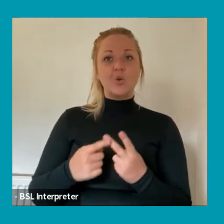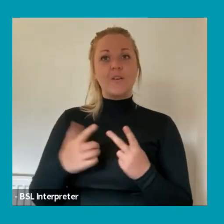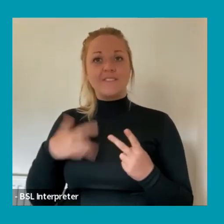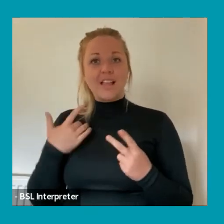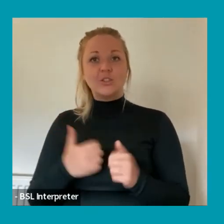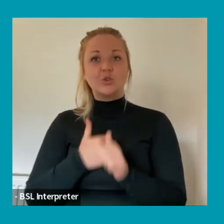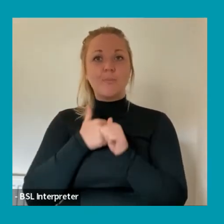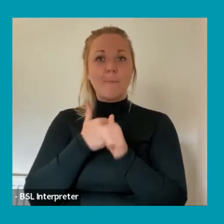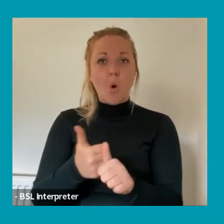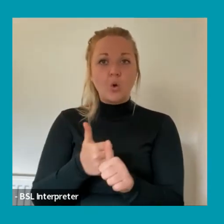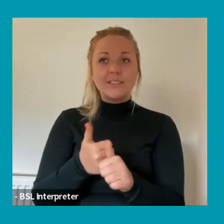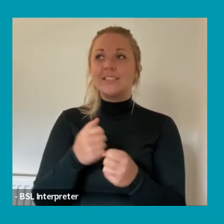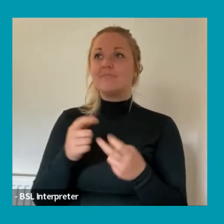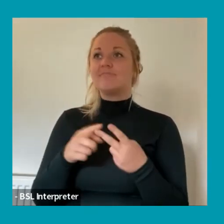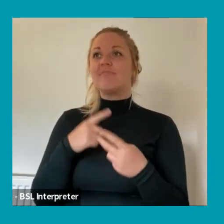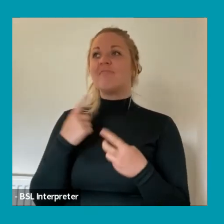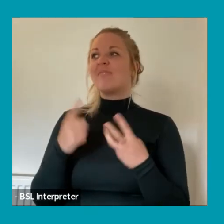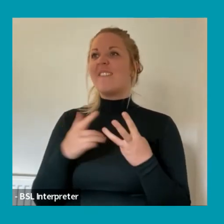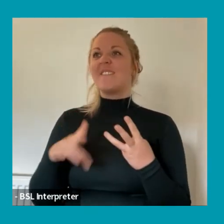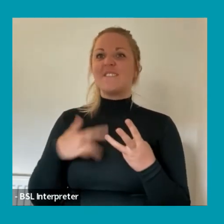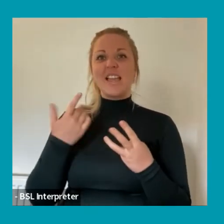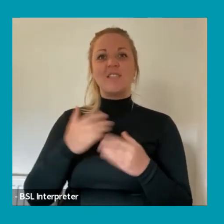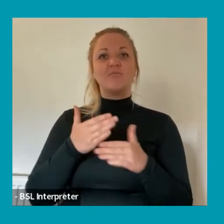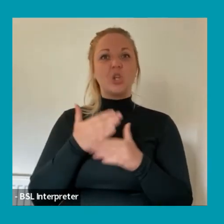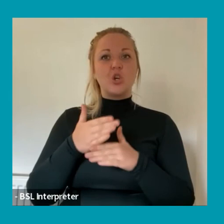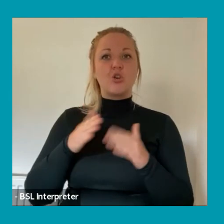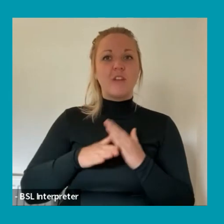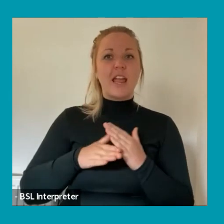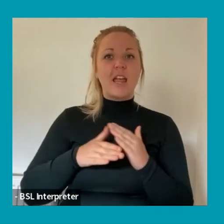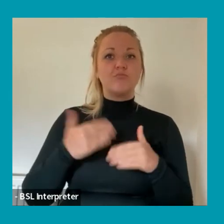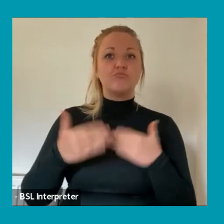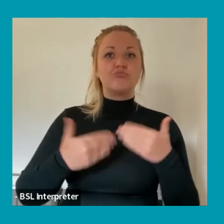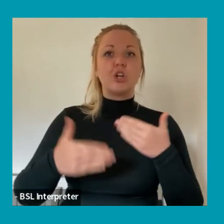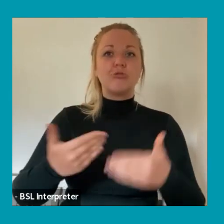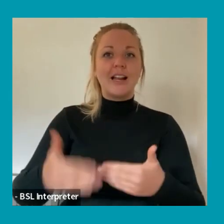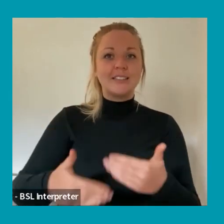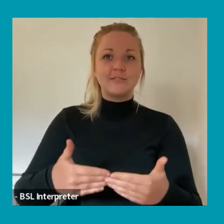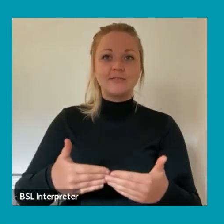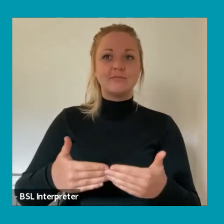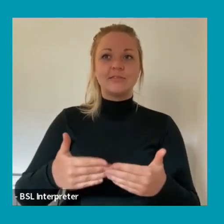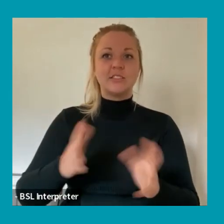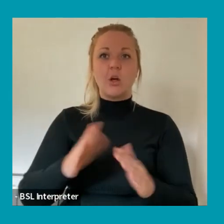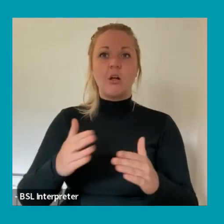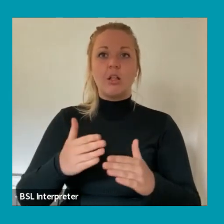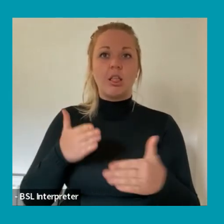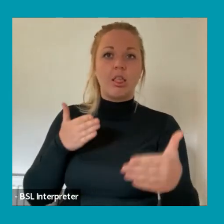That they feel their career progression. You know it is not hampered by any differences they might have.